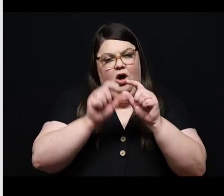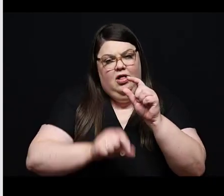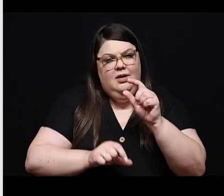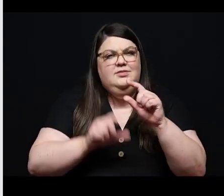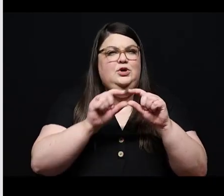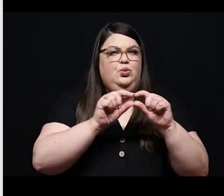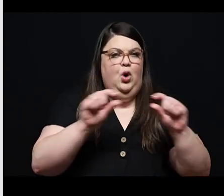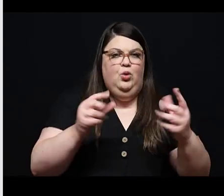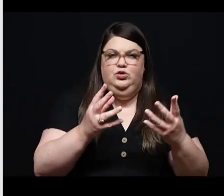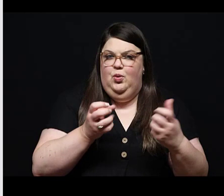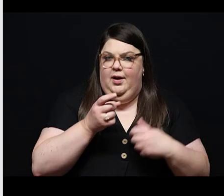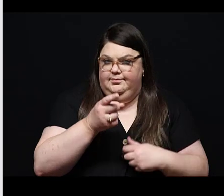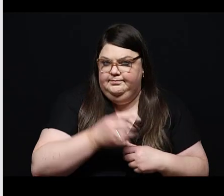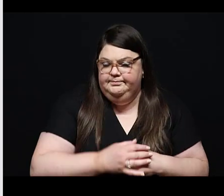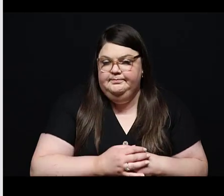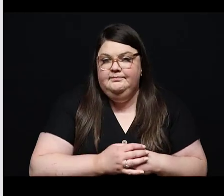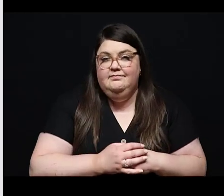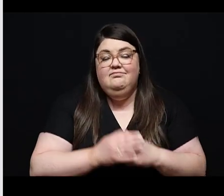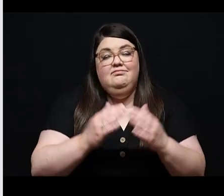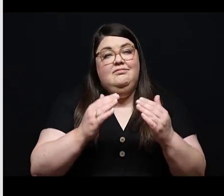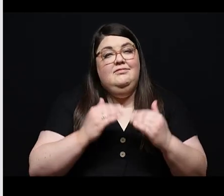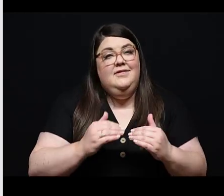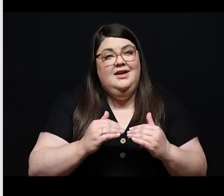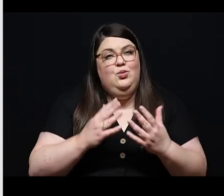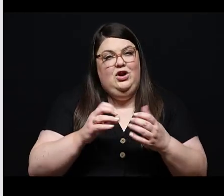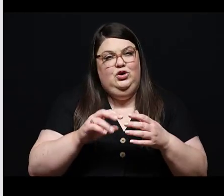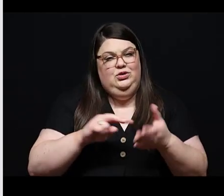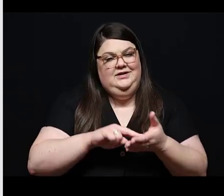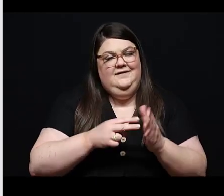Next, you will want to define the header row for the table.